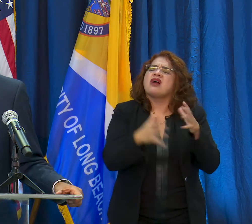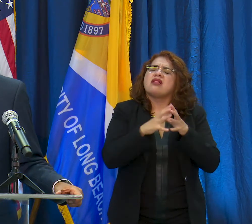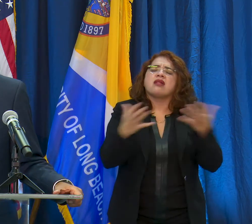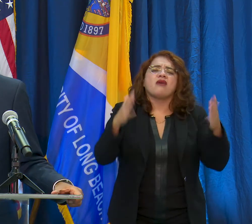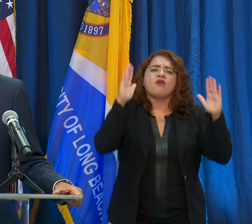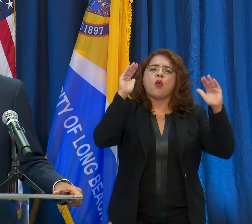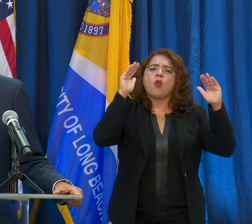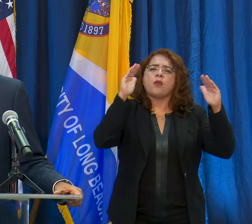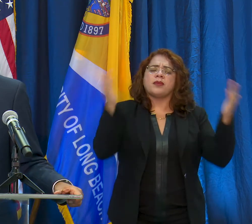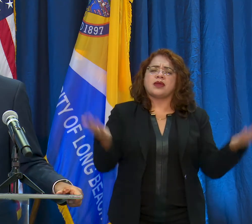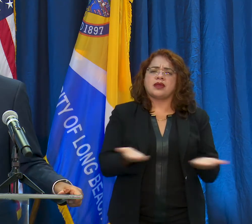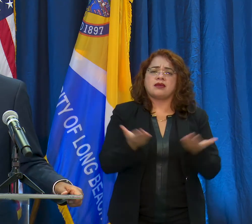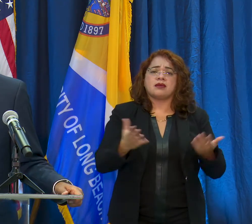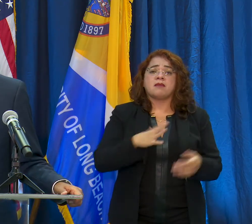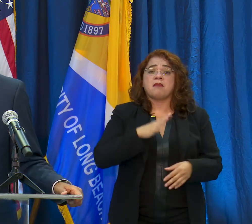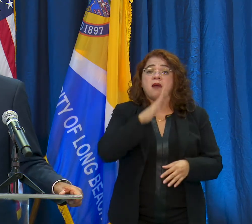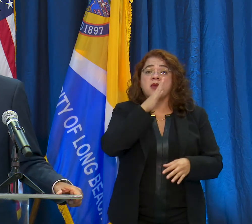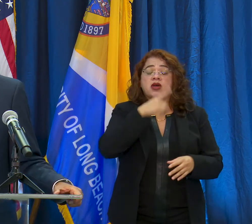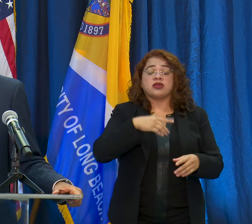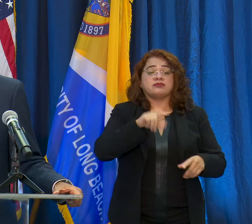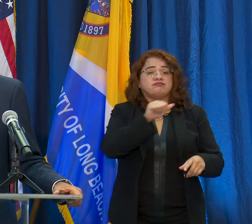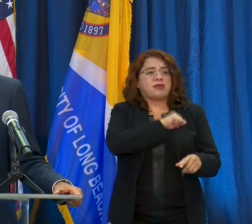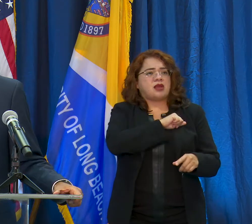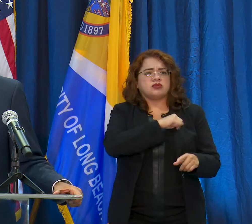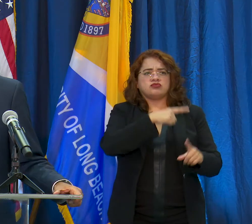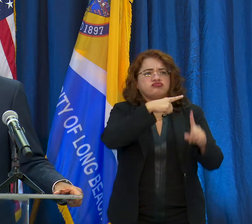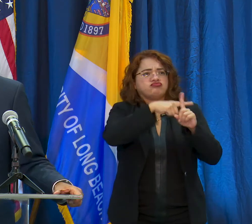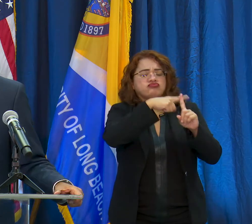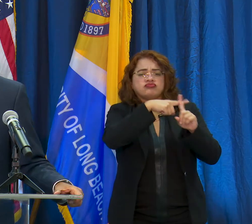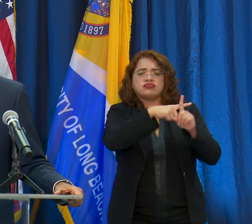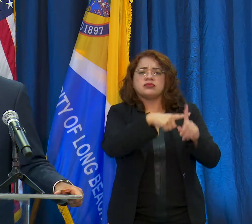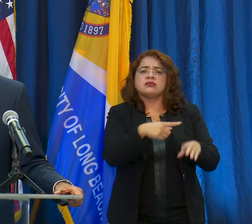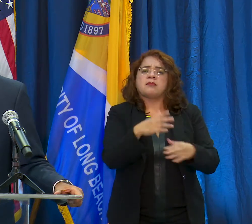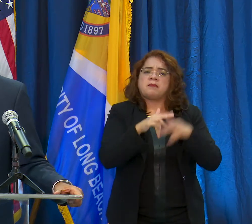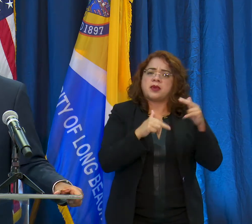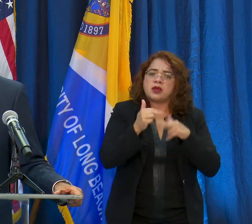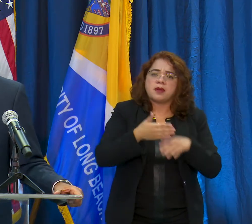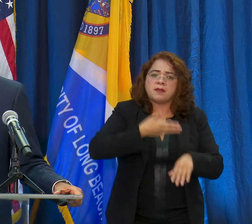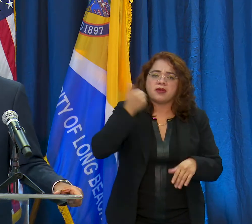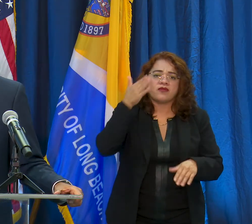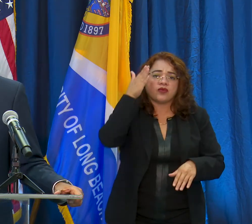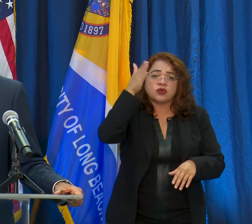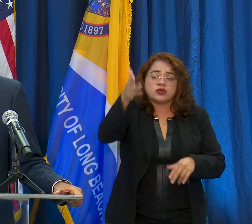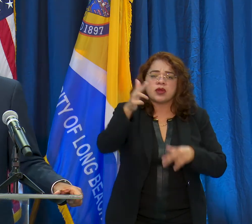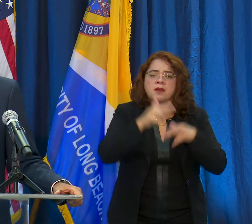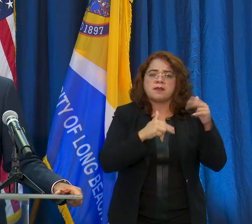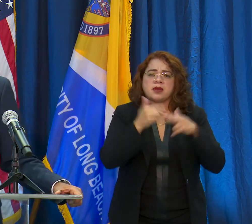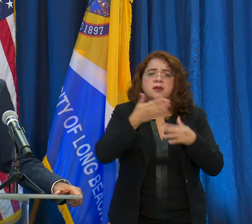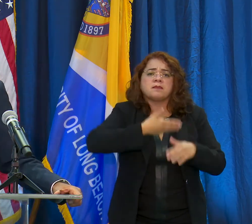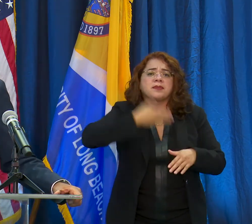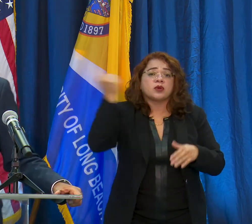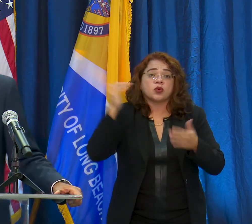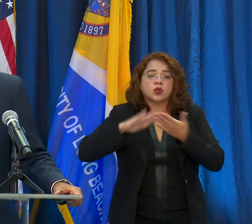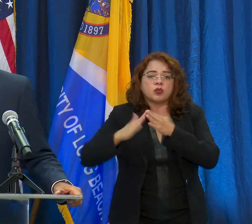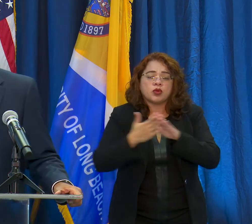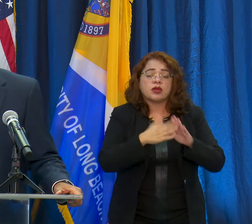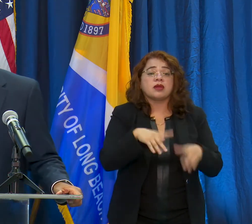my mother's optimism and us building a better future in a better community. She always said to me and to my brother that we'll never